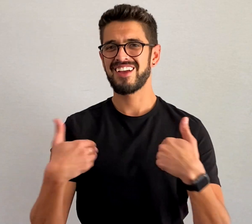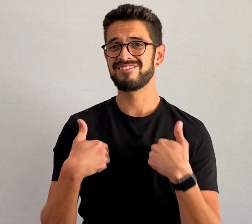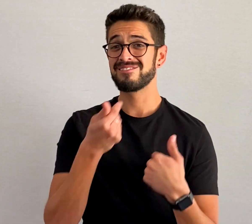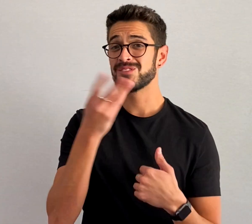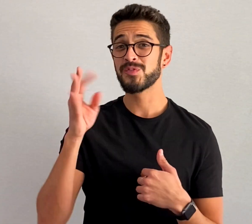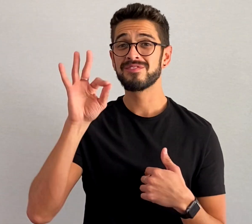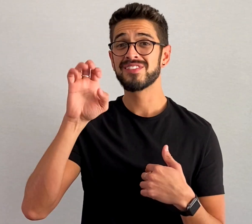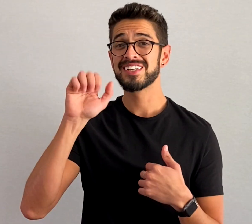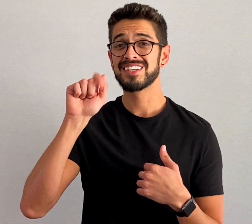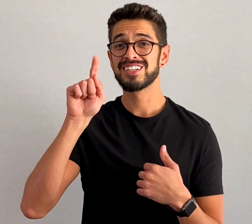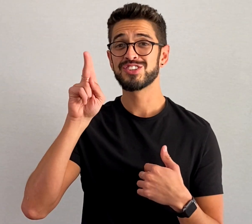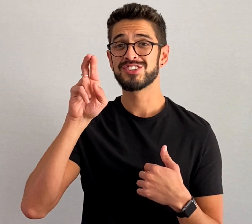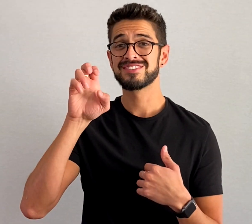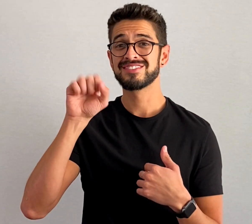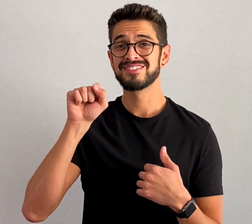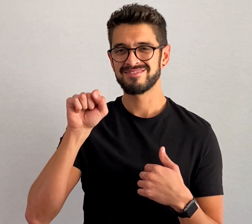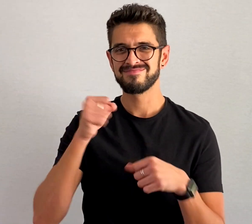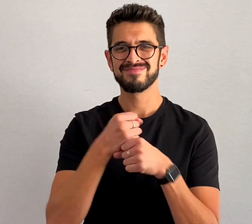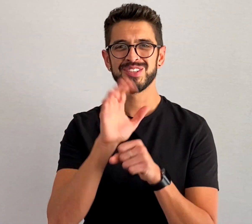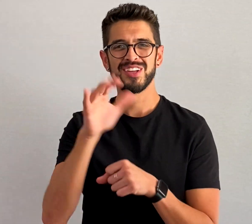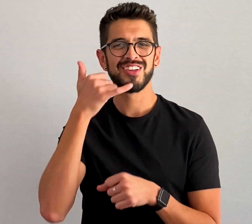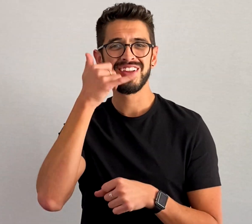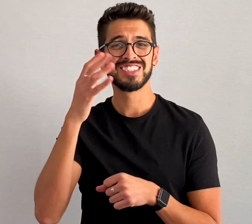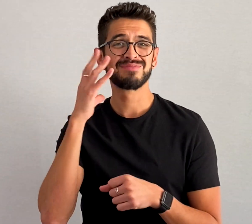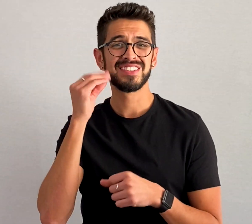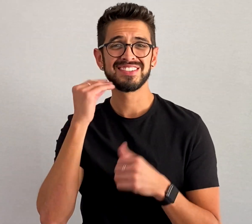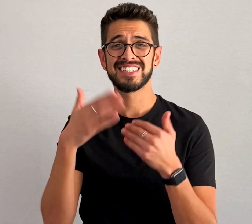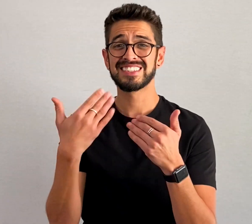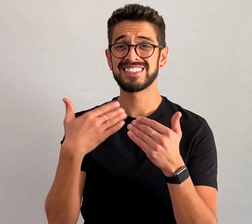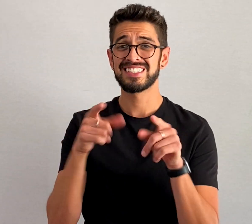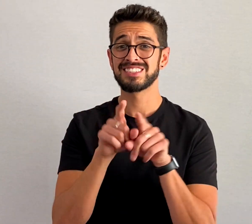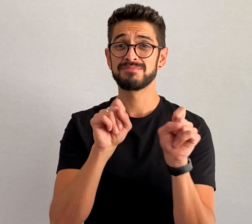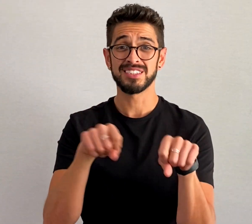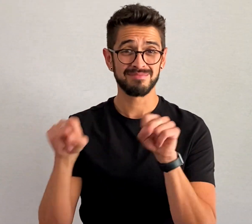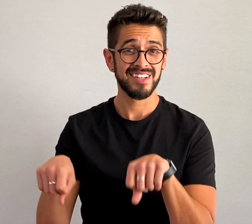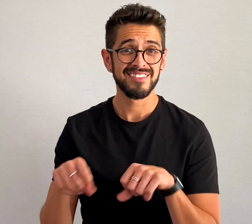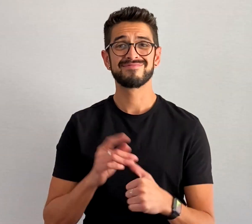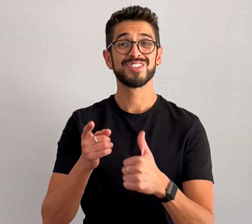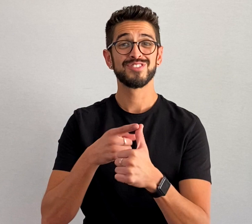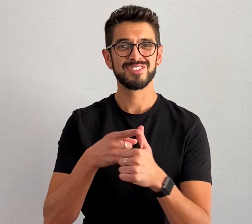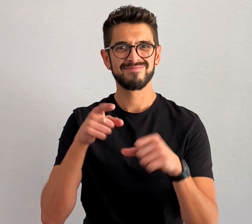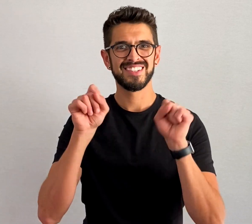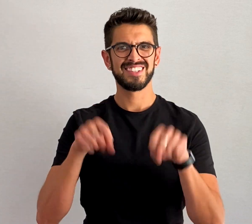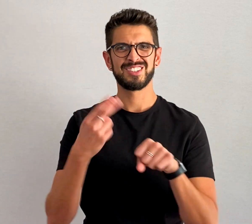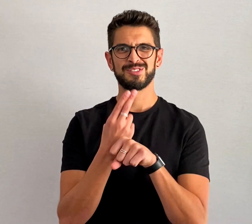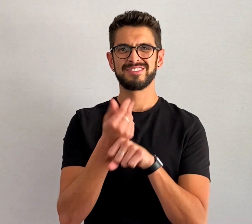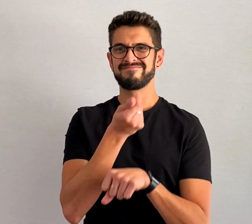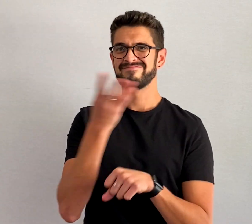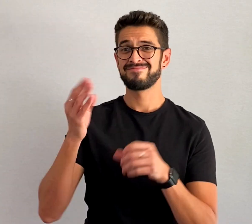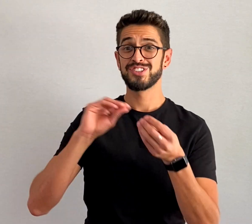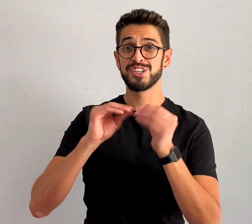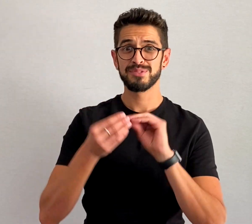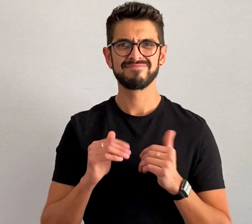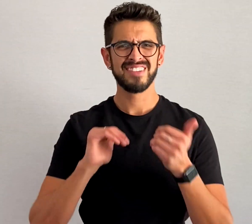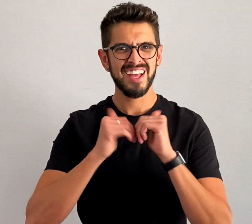We have a few features to make your call experience as easy as possible. First, you can use multiple numbers.